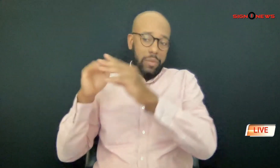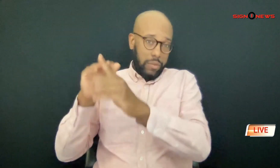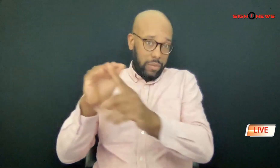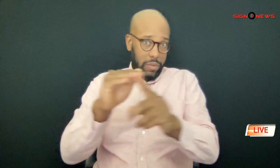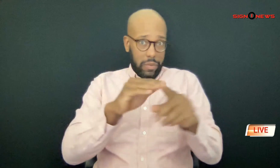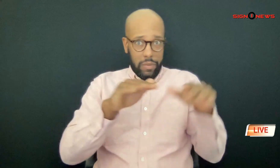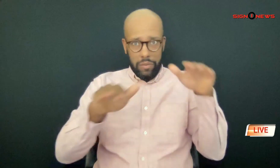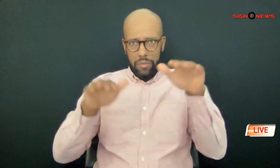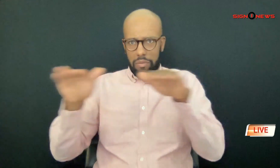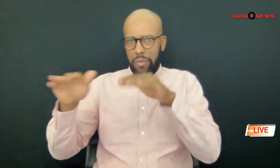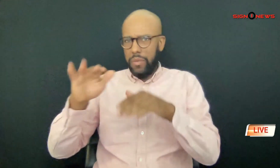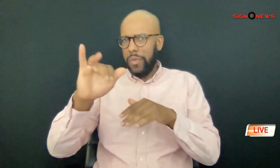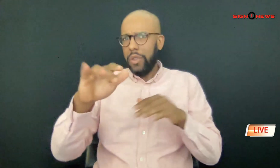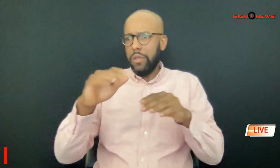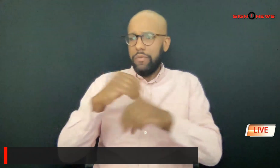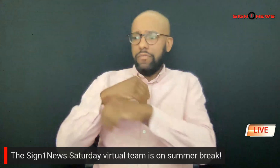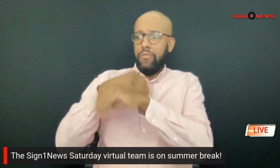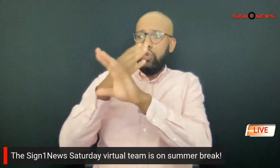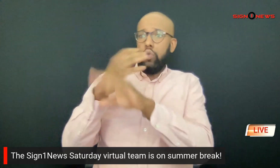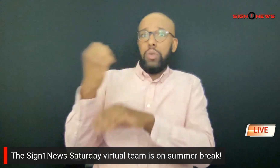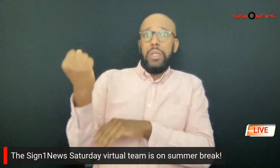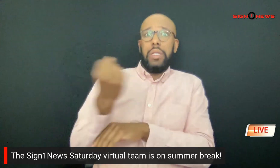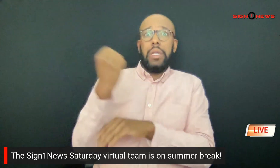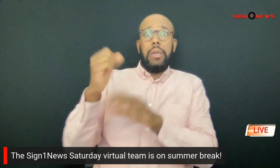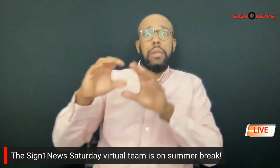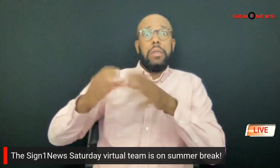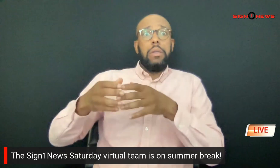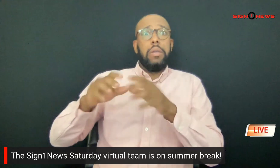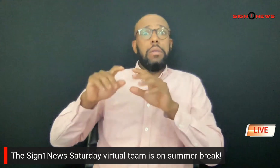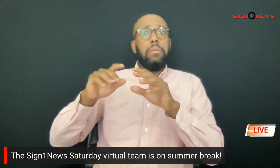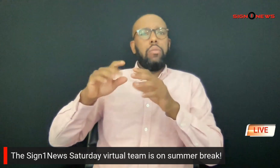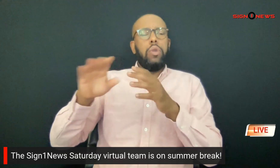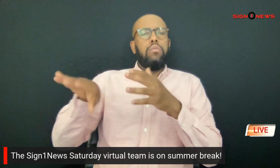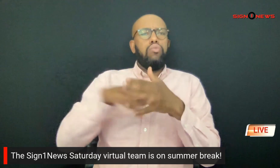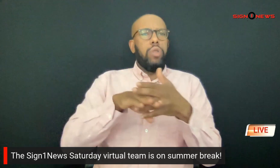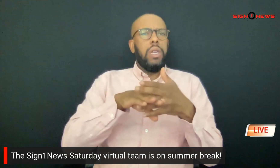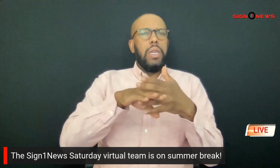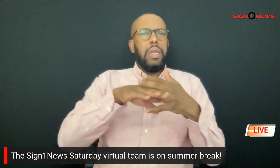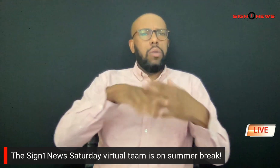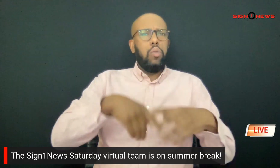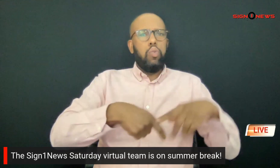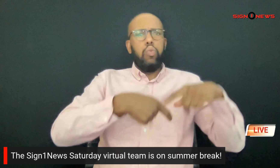and a reminder the Sign1News Saturday virtual show team is taking a break for the summer